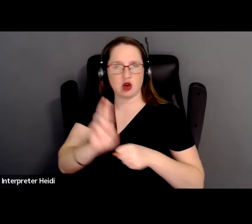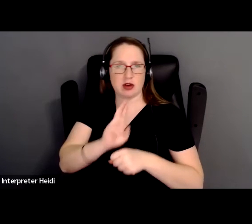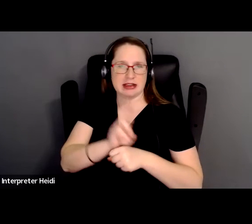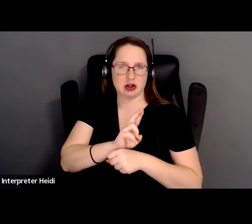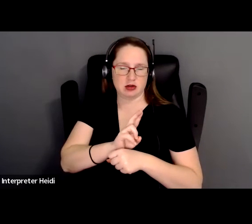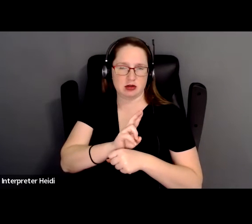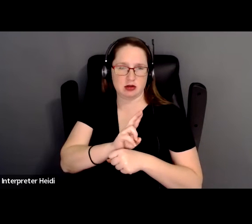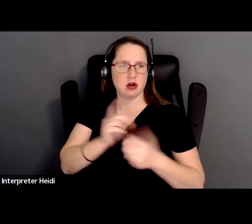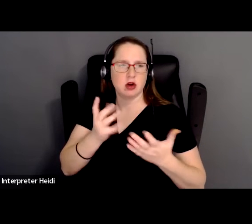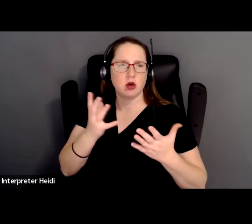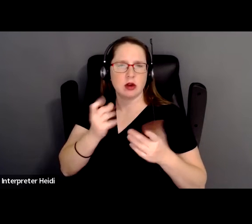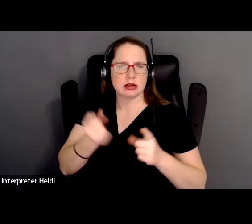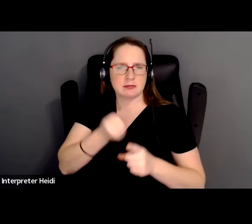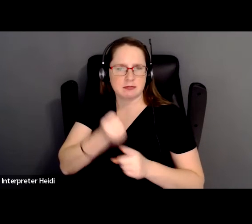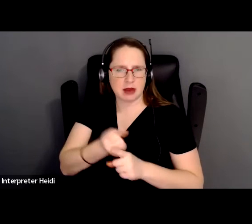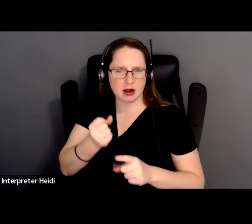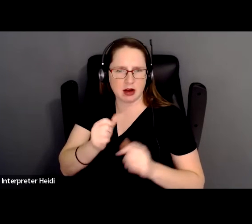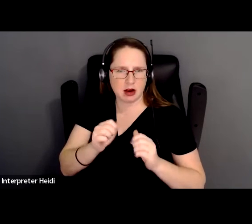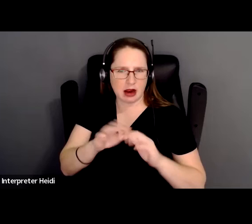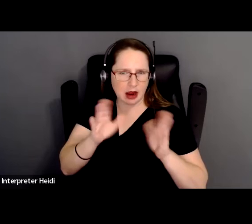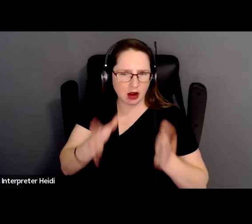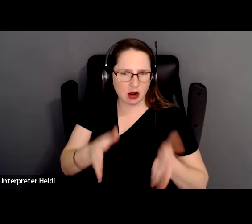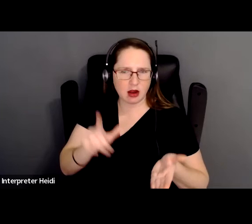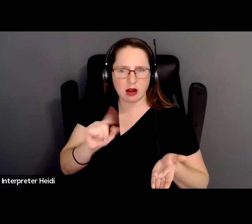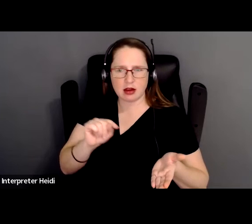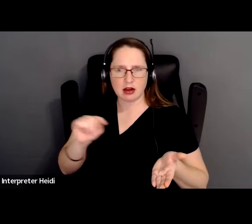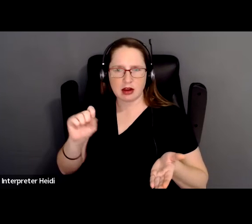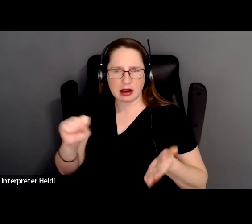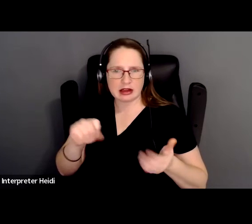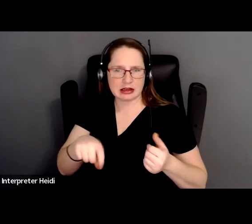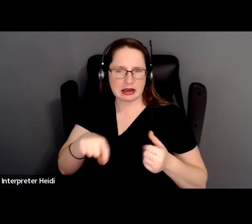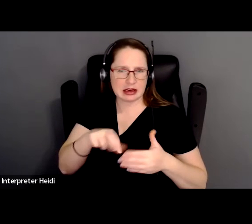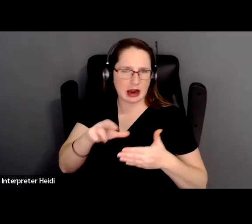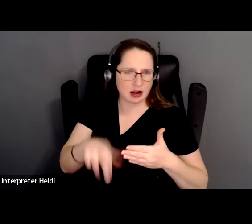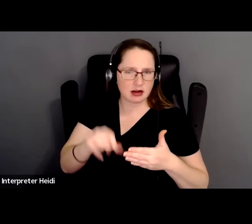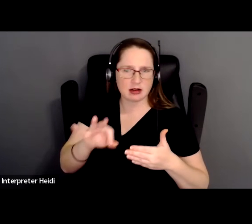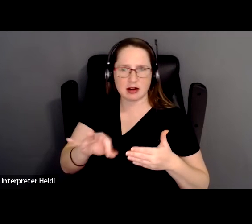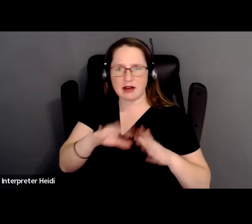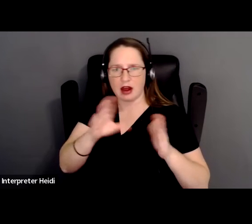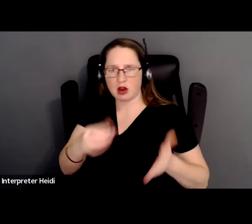What are the impact on Howing and Ltss needs and outcomes of household factors, such as poverty,